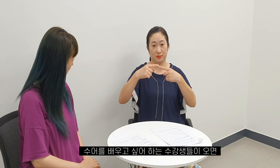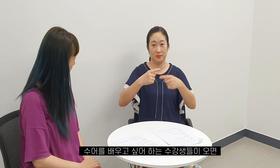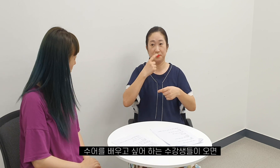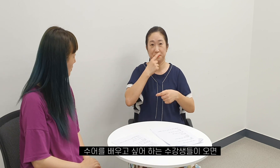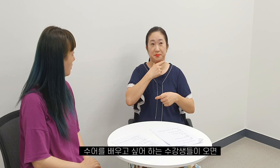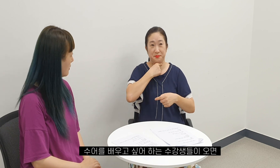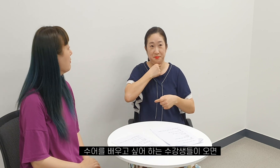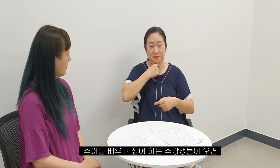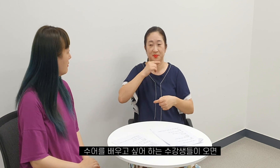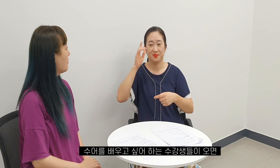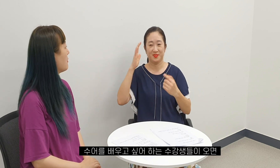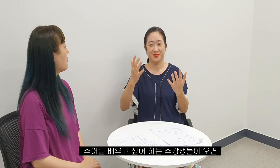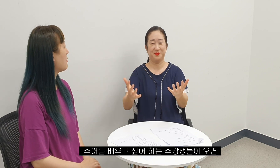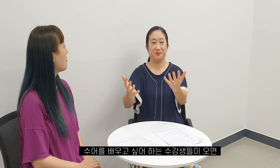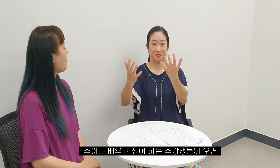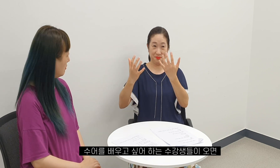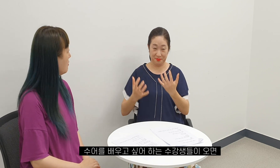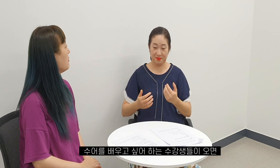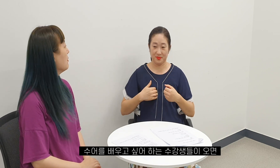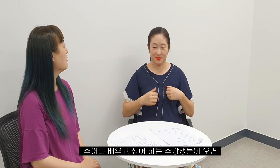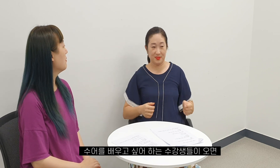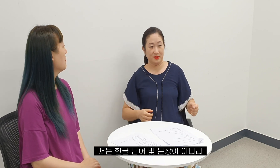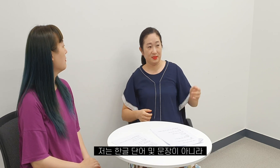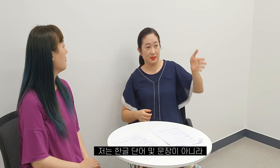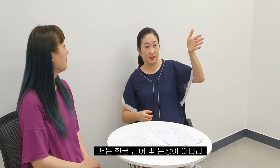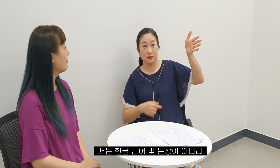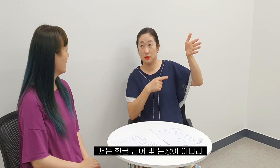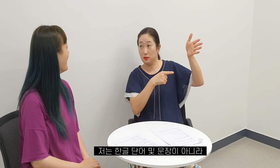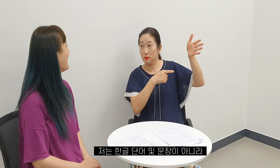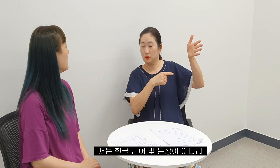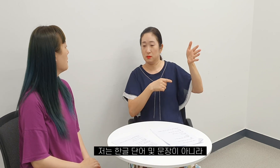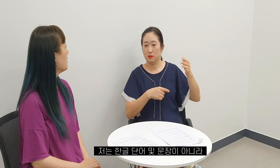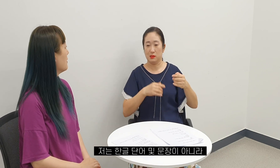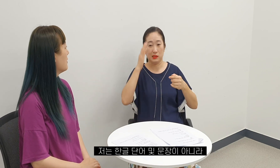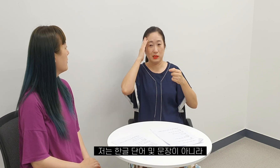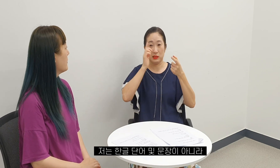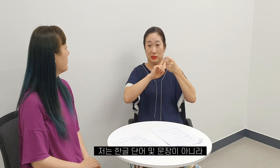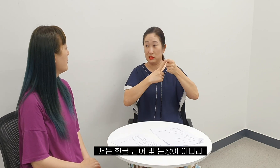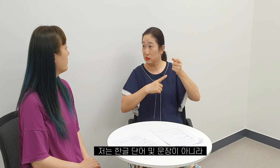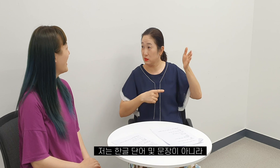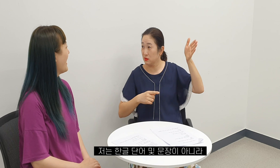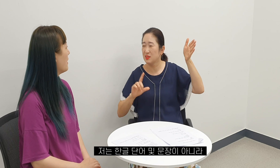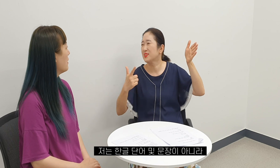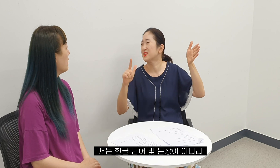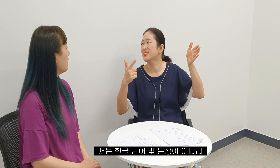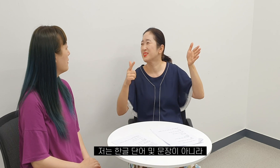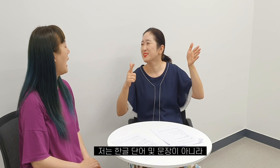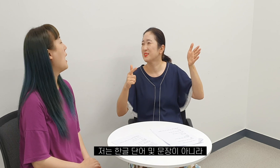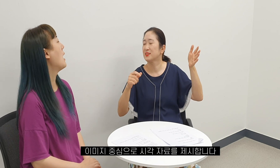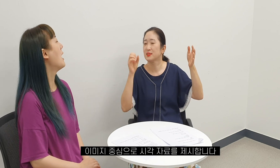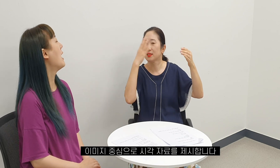When students who want to learn sign language come, I present the visuals based on images,